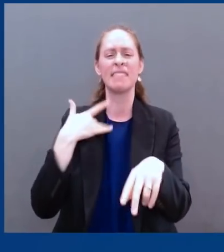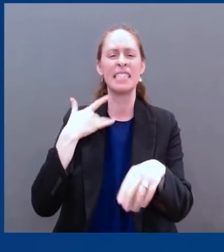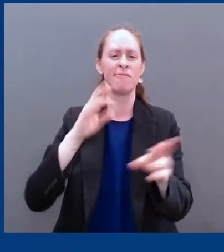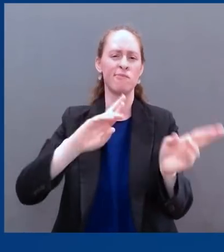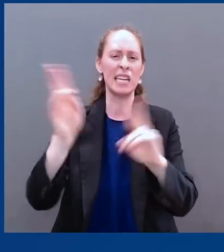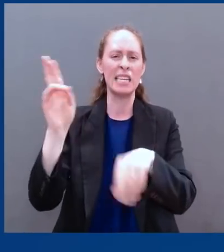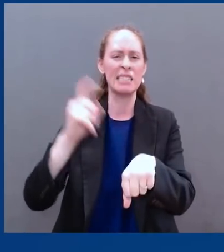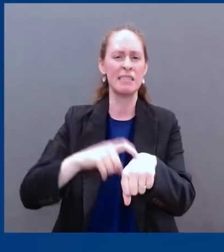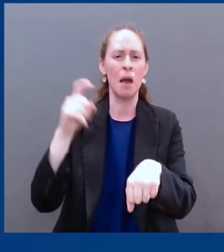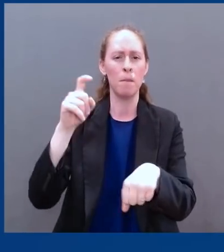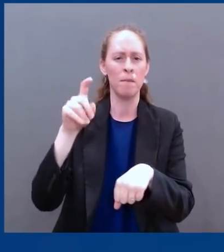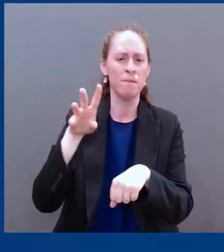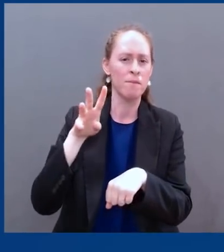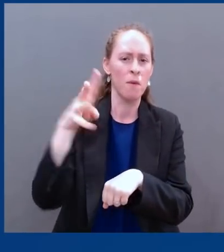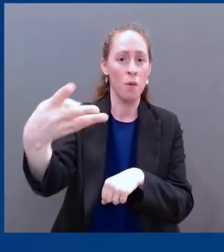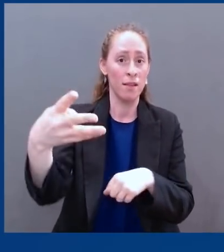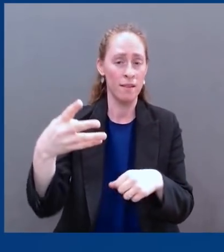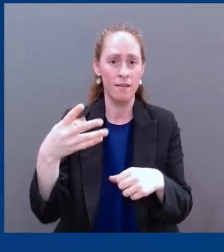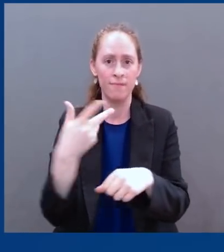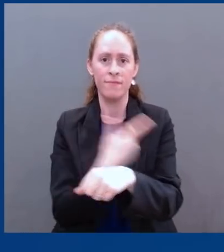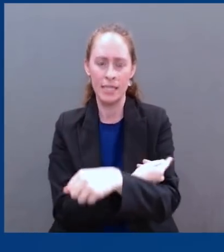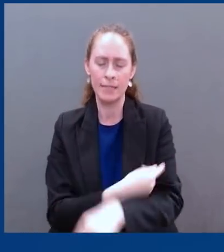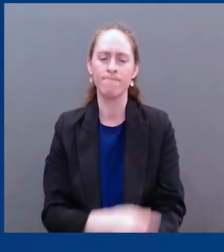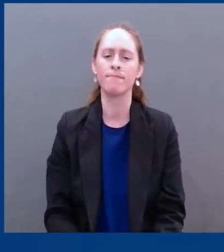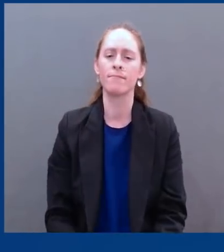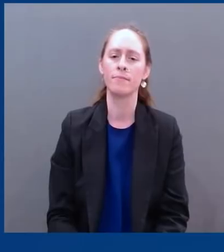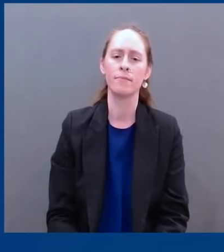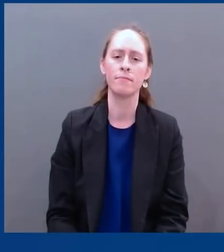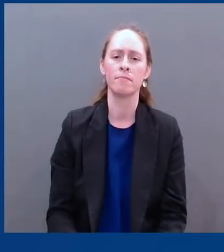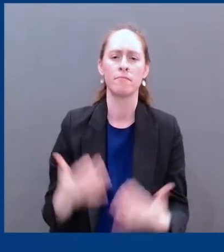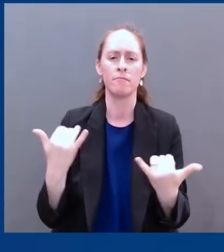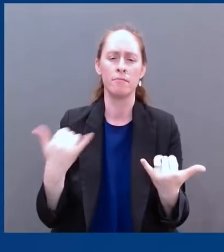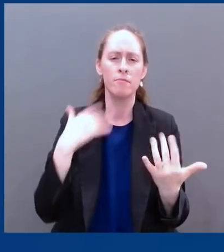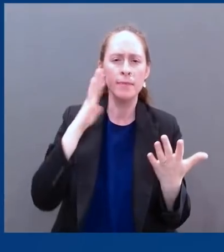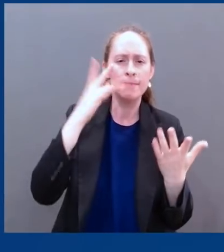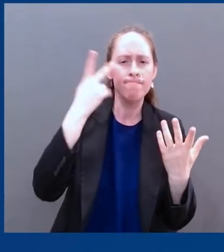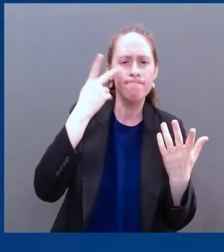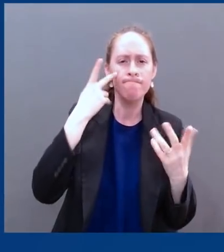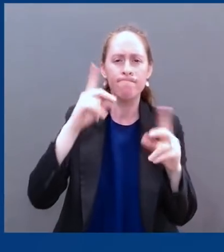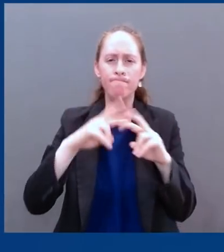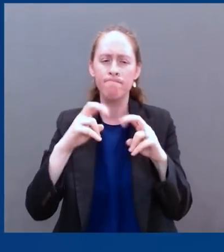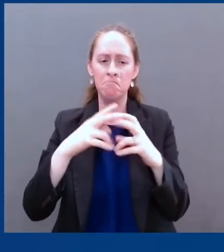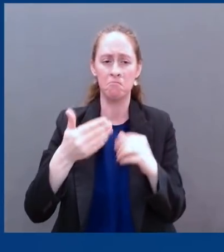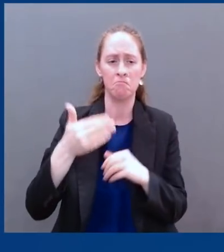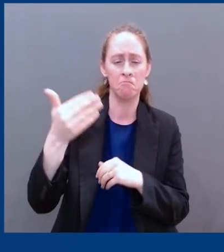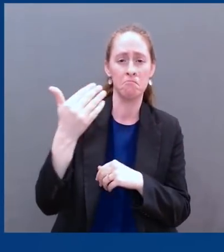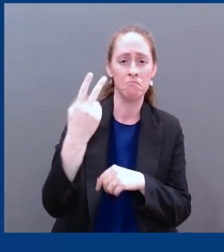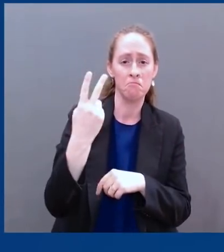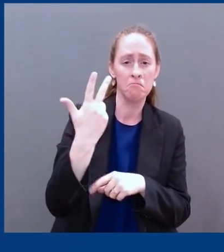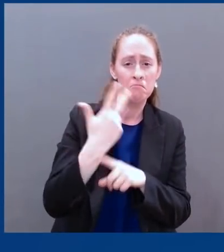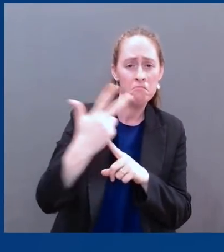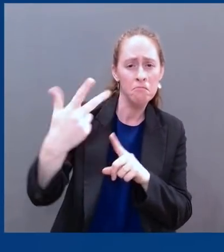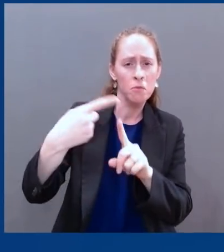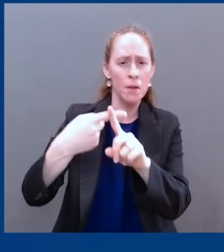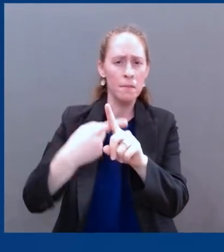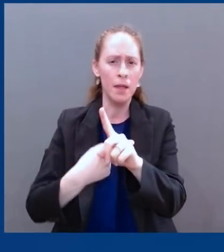at what we might do over the next few weeks to a month. And in that regard, two companies -- Moderna and Pfizer --